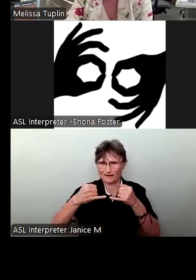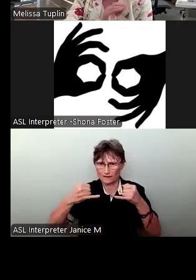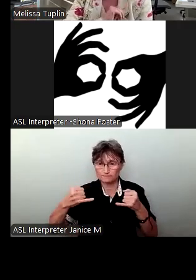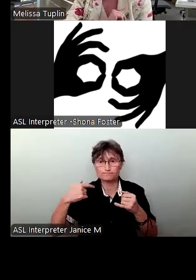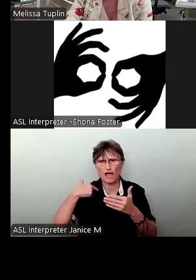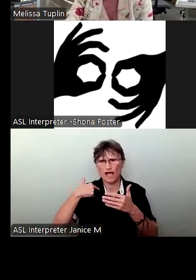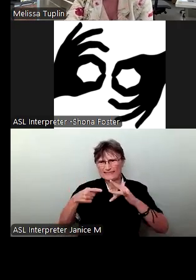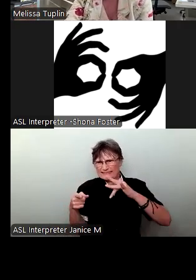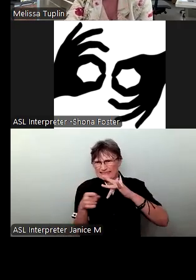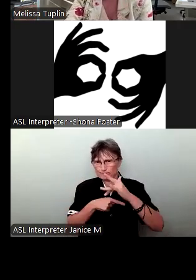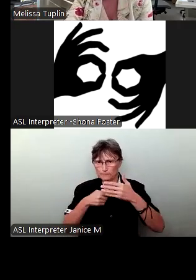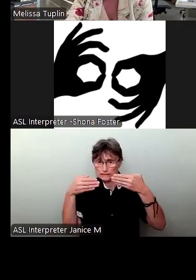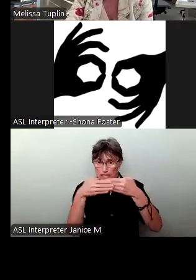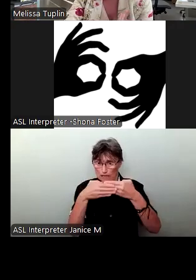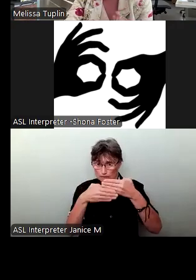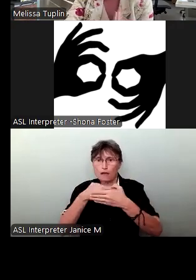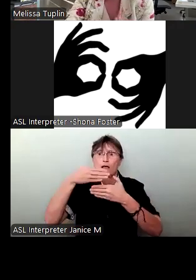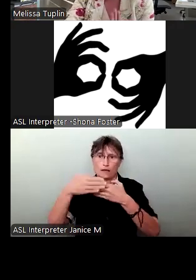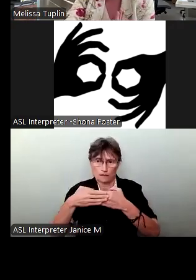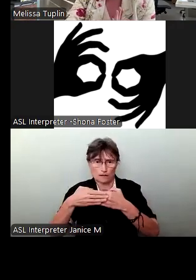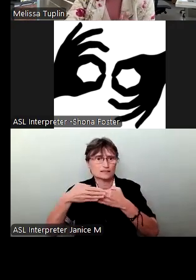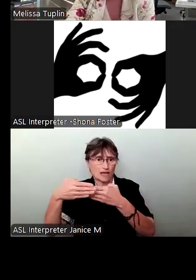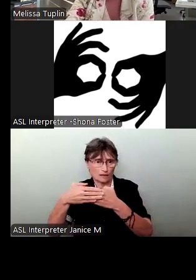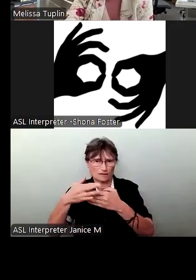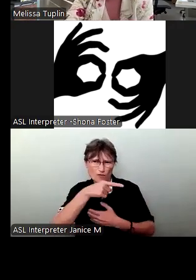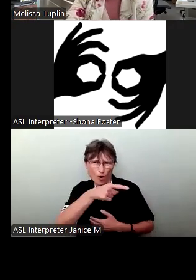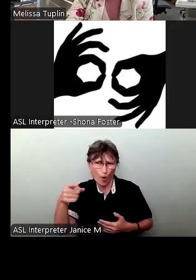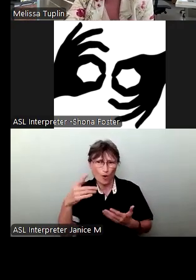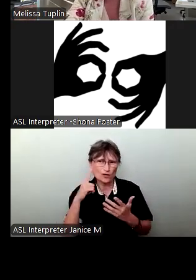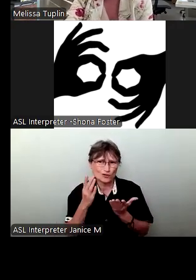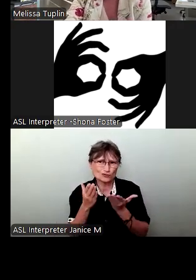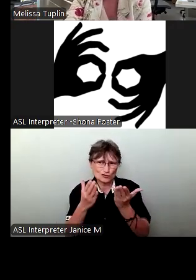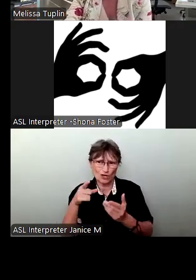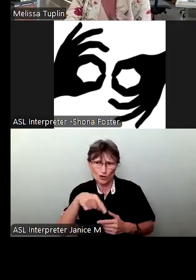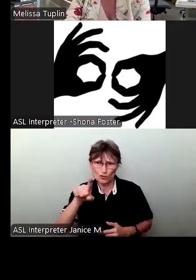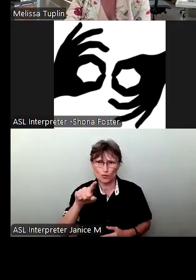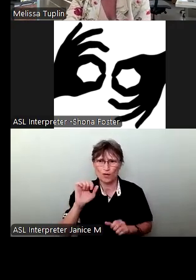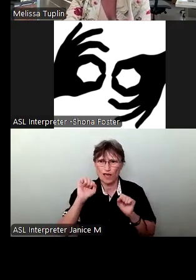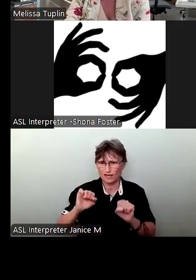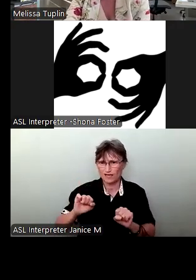just to mention, I'm sure all of you are already signed up for our weekly newsletter, but it really